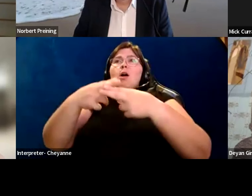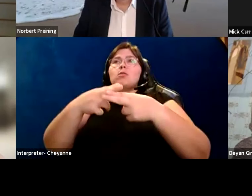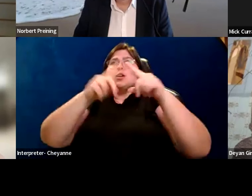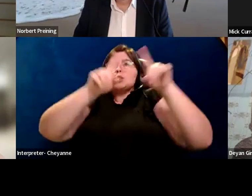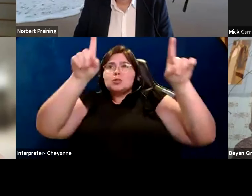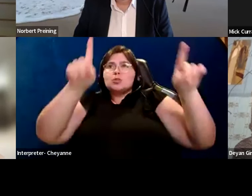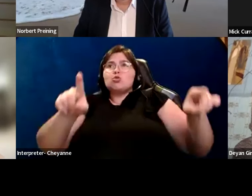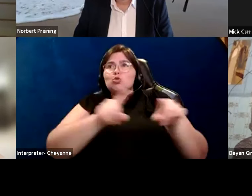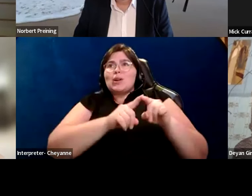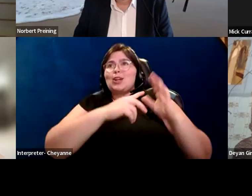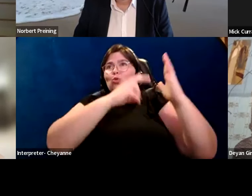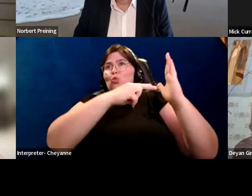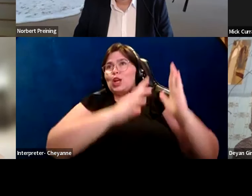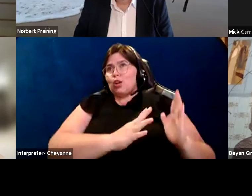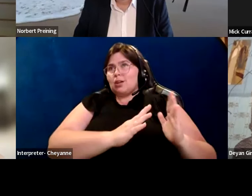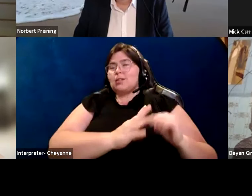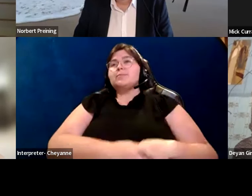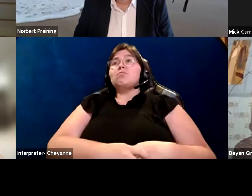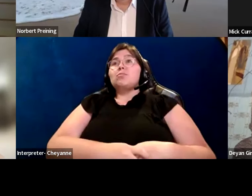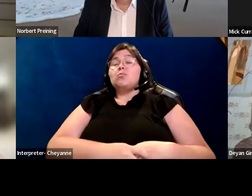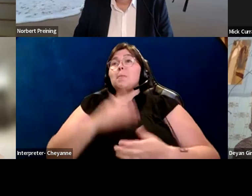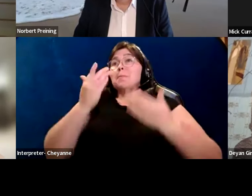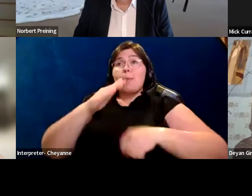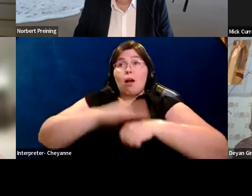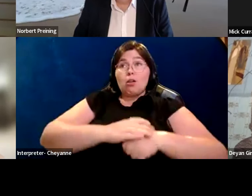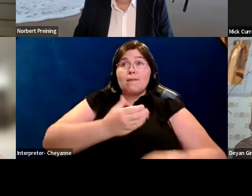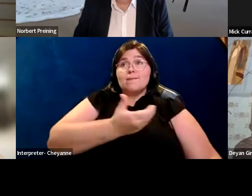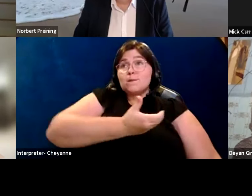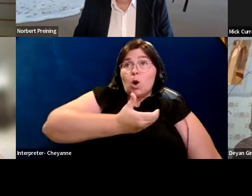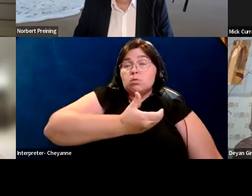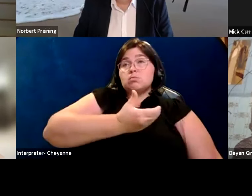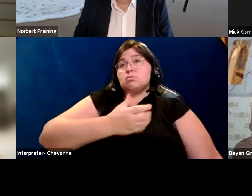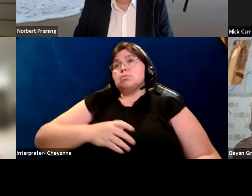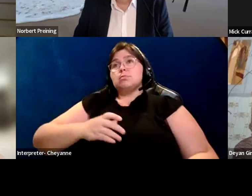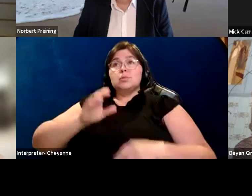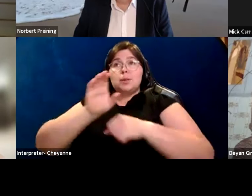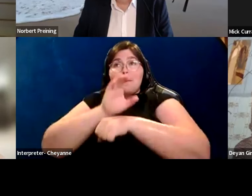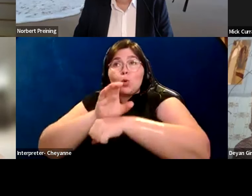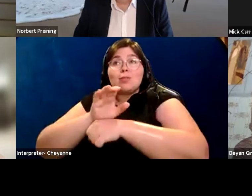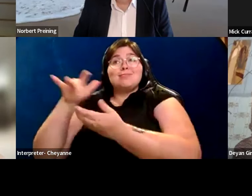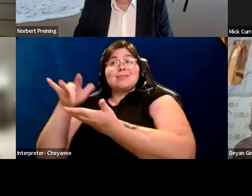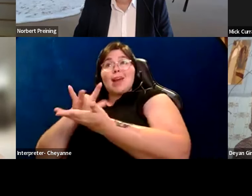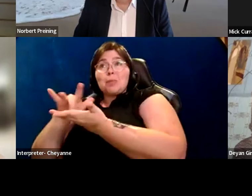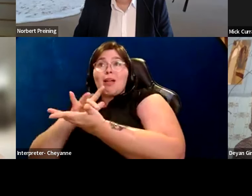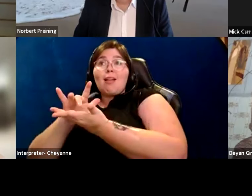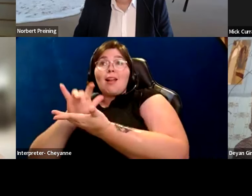tablet, or phone to help them access electronic information. And this kind of software allows them